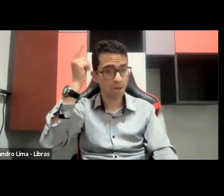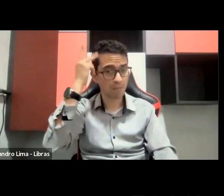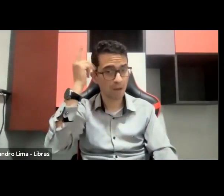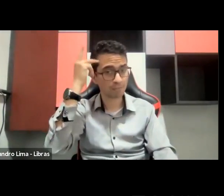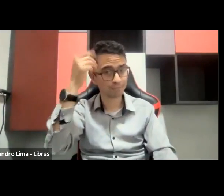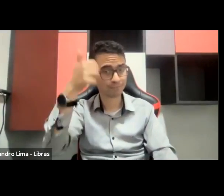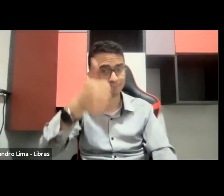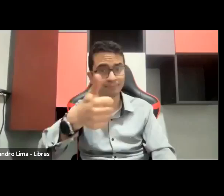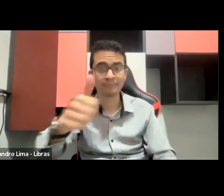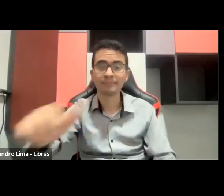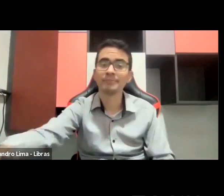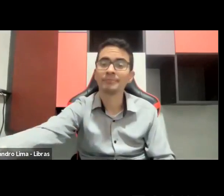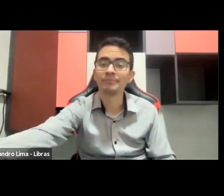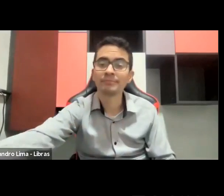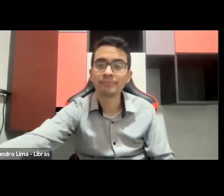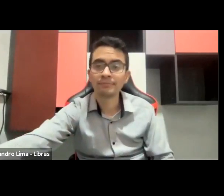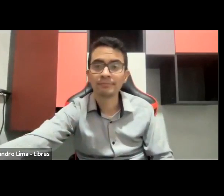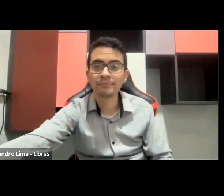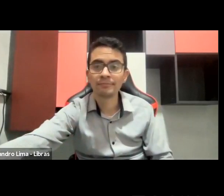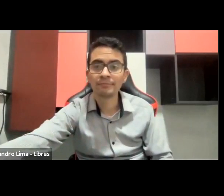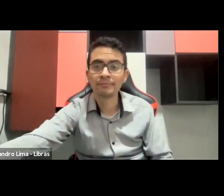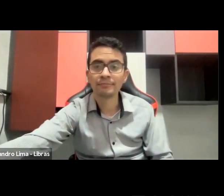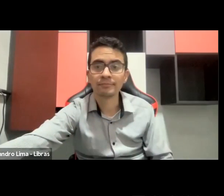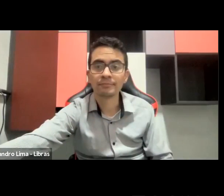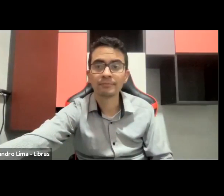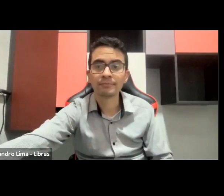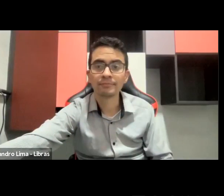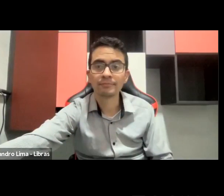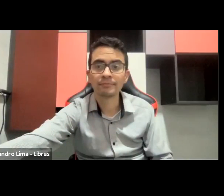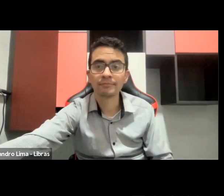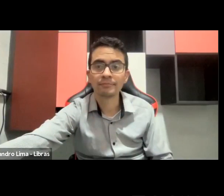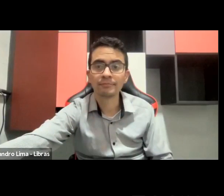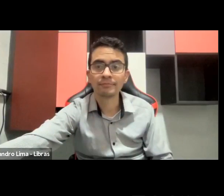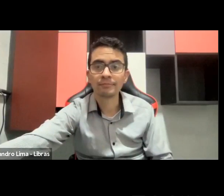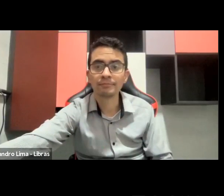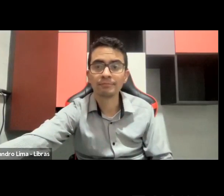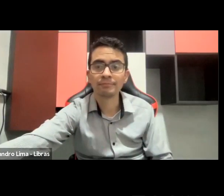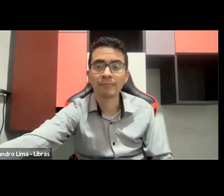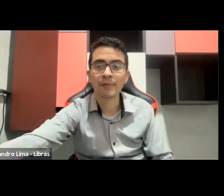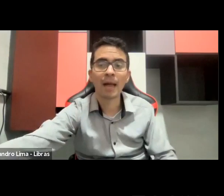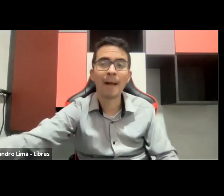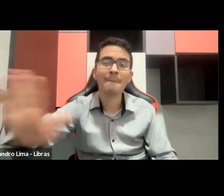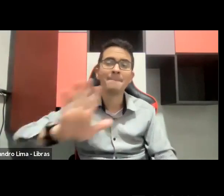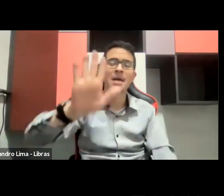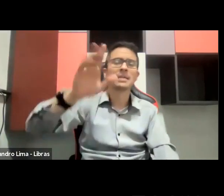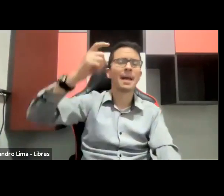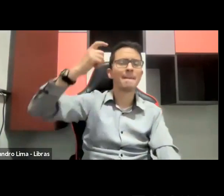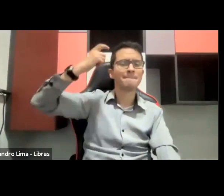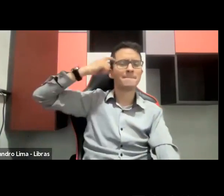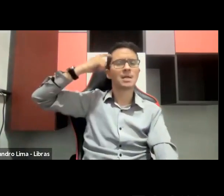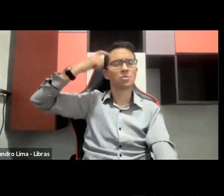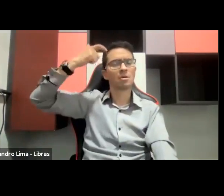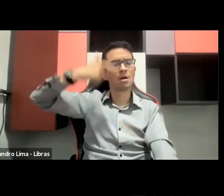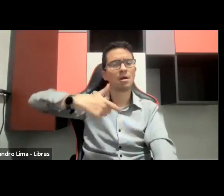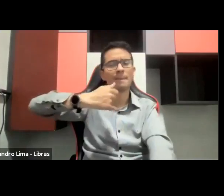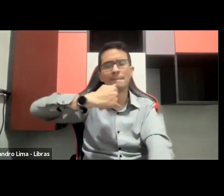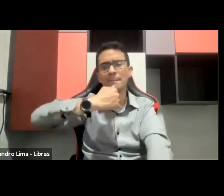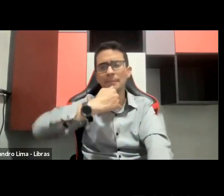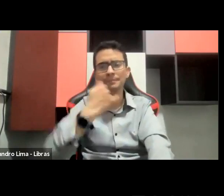since we read since be reconstructed these presence later on. And we were not involved.